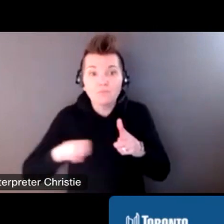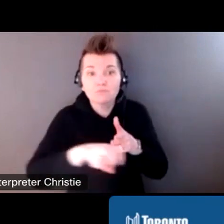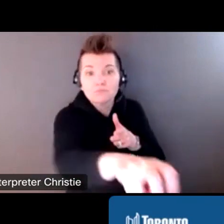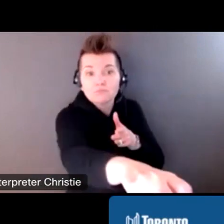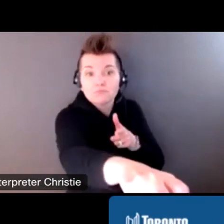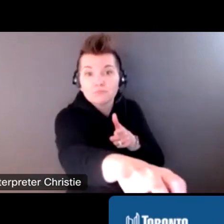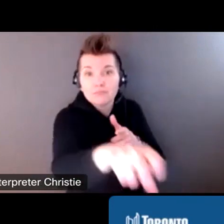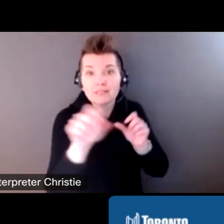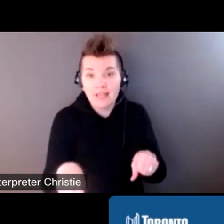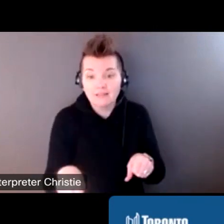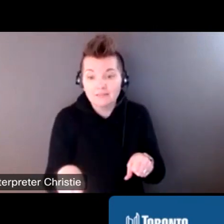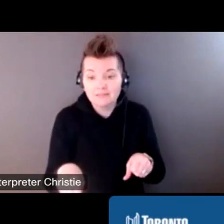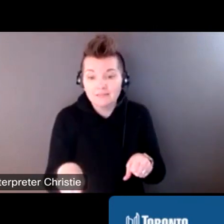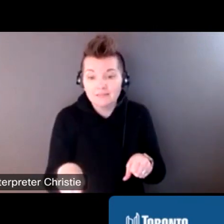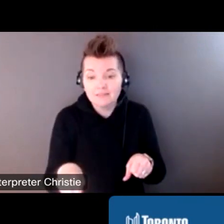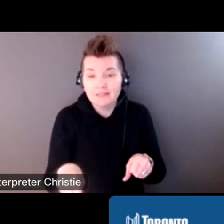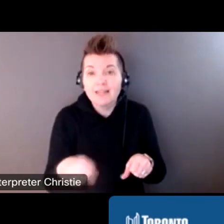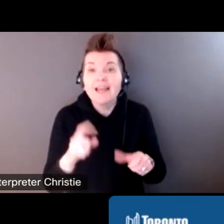of mixed traffic and then back out again.